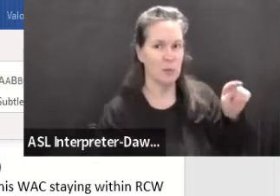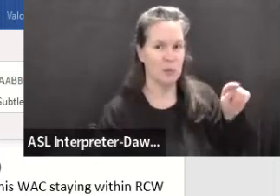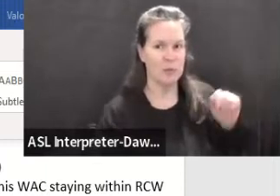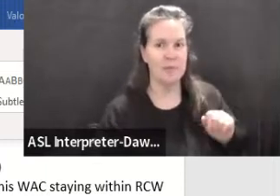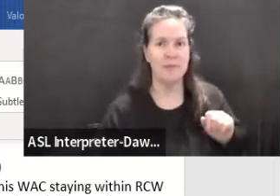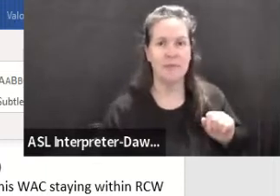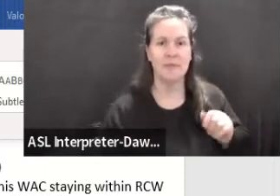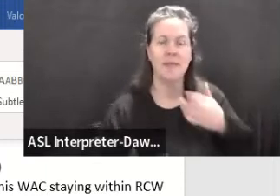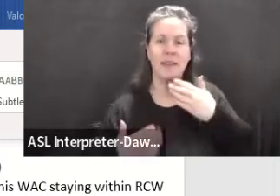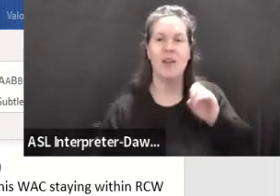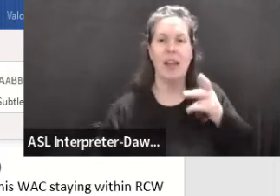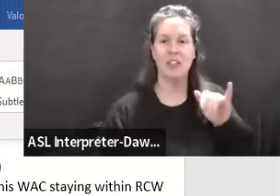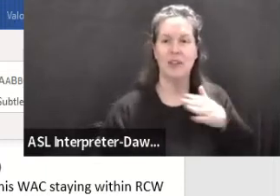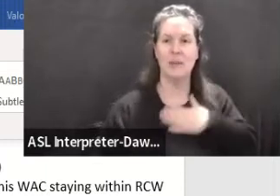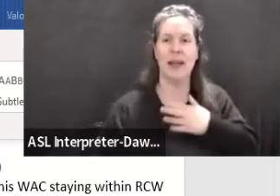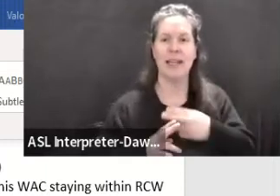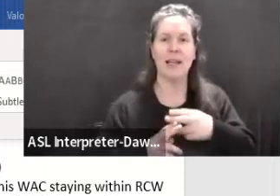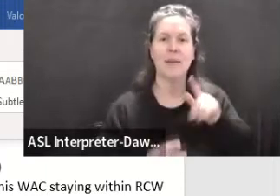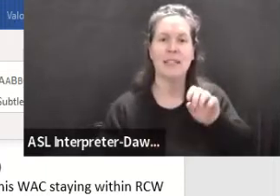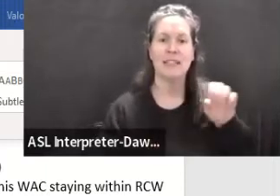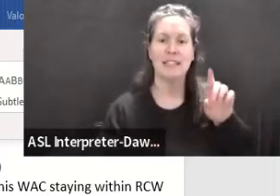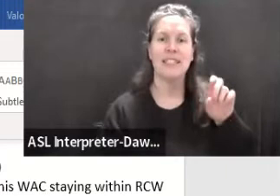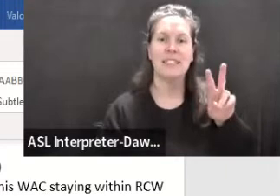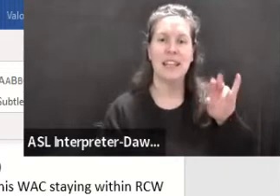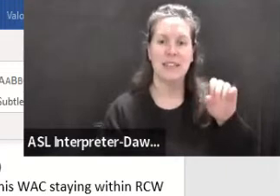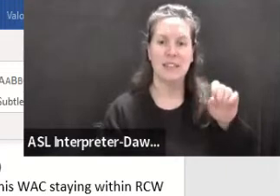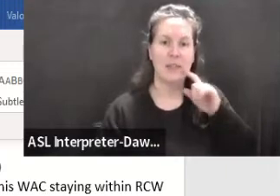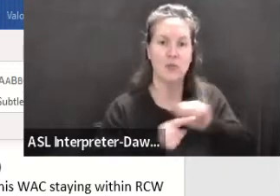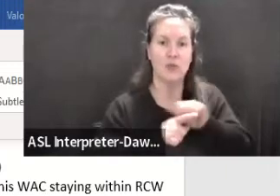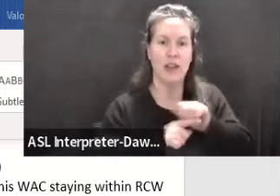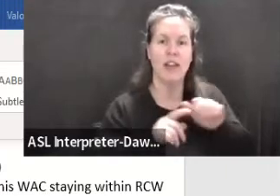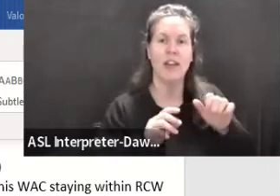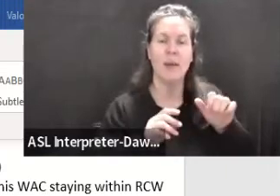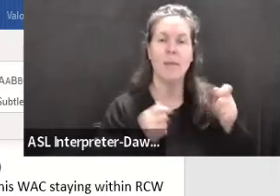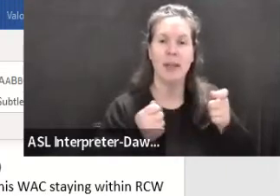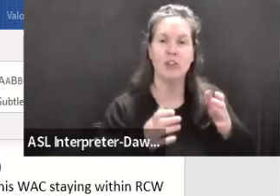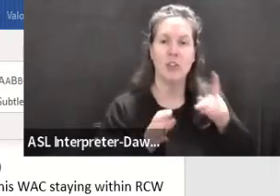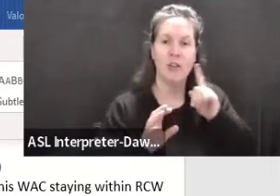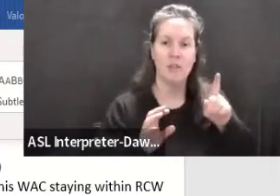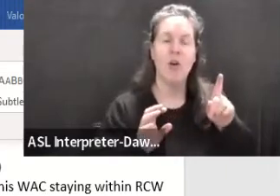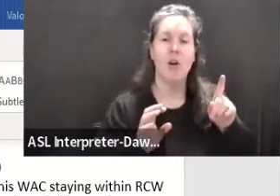[Lee] Thank you, Ashley. So my name is Lee Davis and I'm the training manager for the office of healthcare equity at the university of Washington.